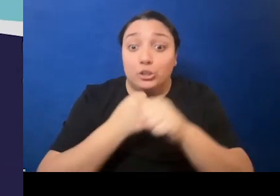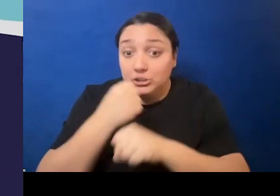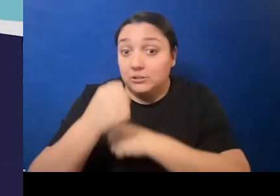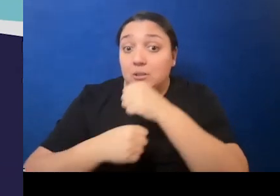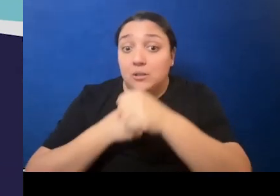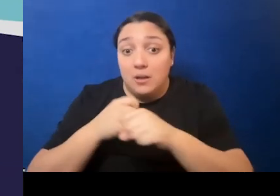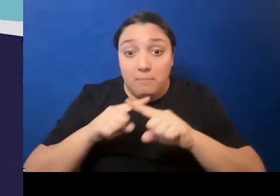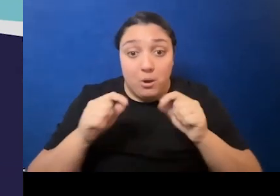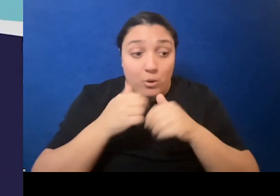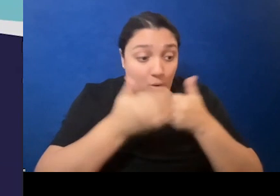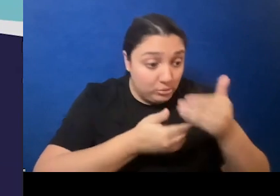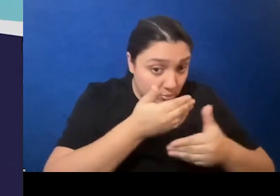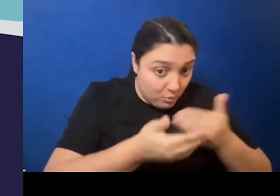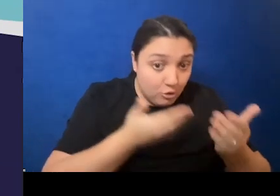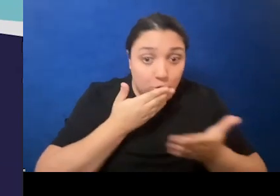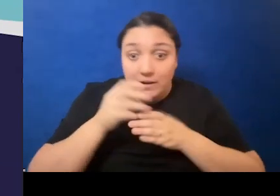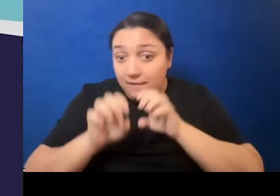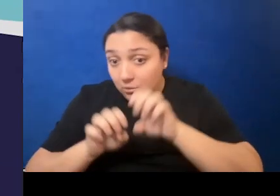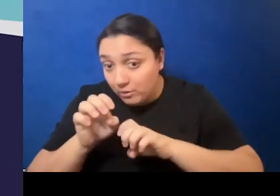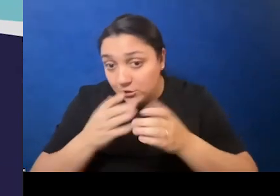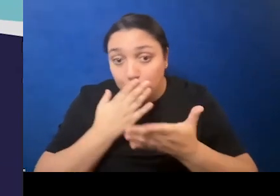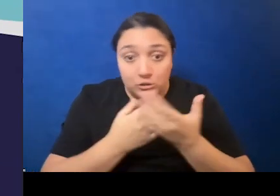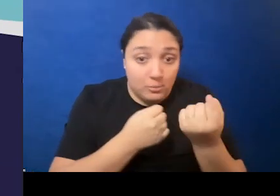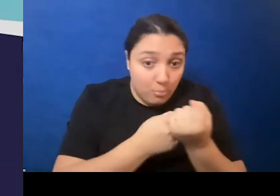EVALUATIONS AND THE SUPPORTS AND THE HOSPITALIZATION AND PRIVATE